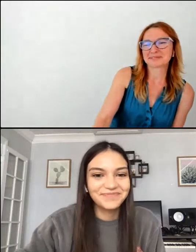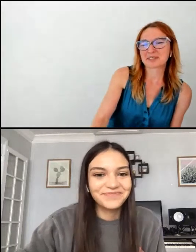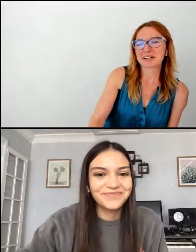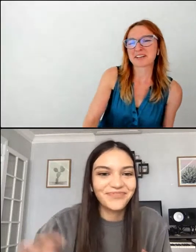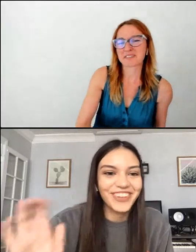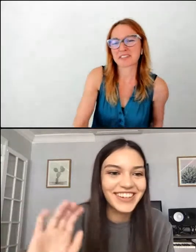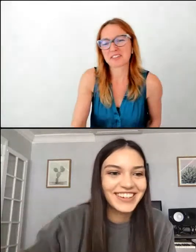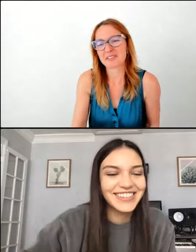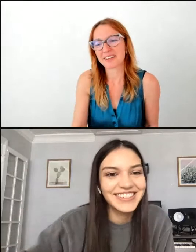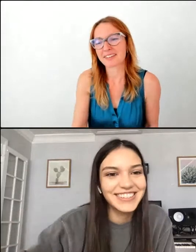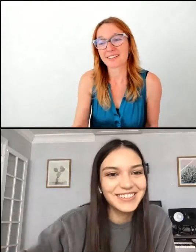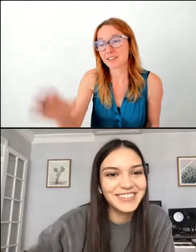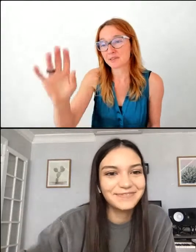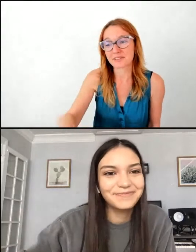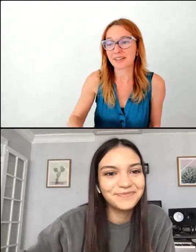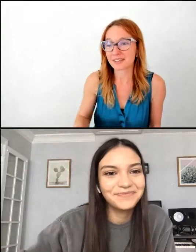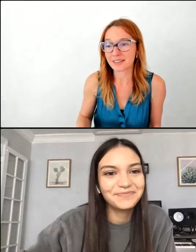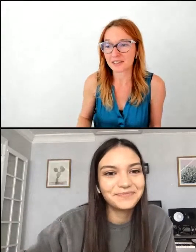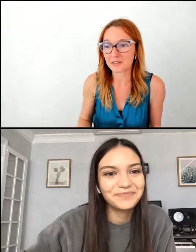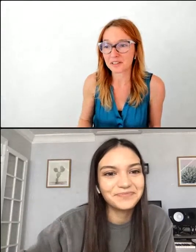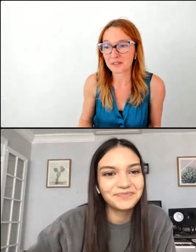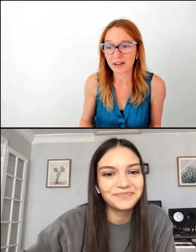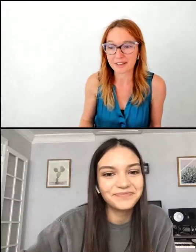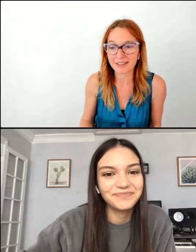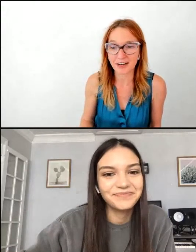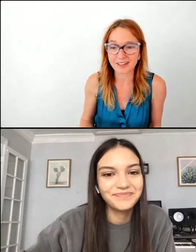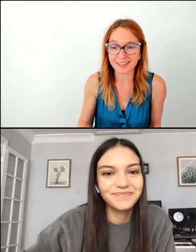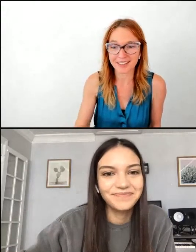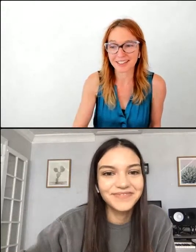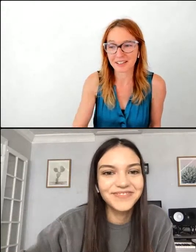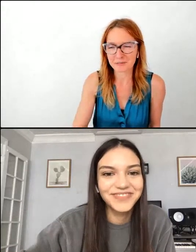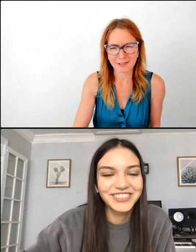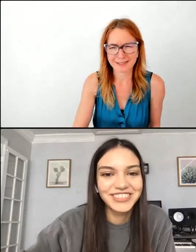great conversation and uh lots of lots of great feedback in the chat um great links